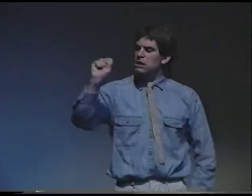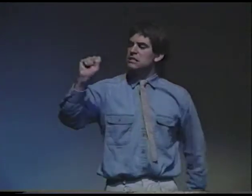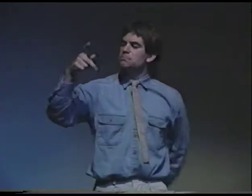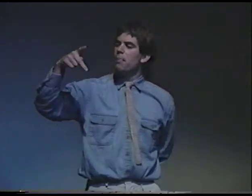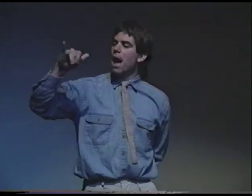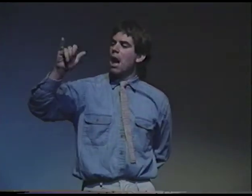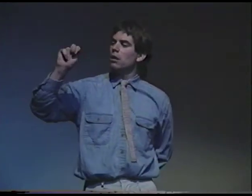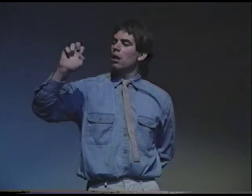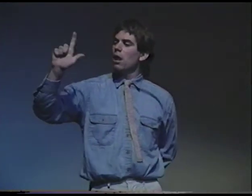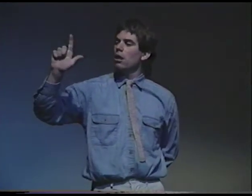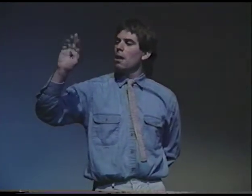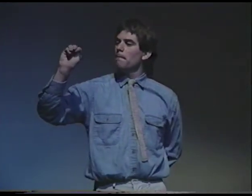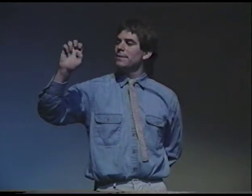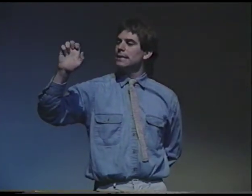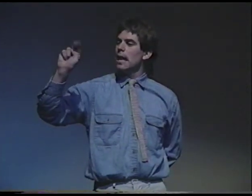And when I was three-years-old, I